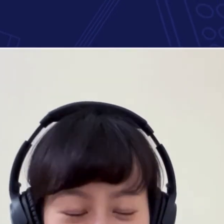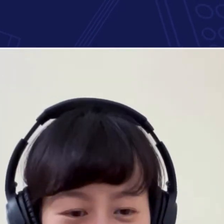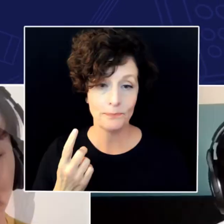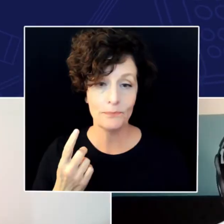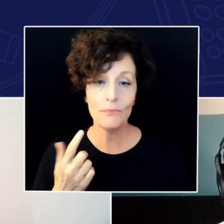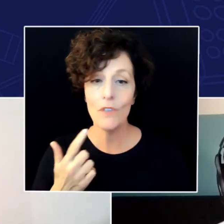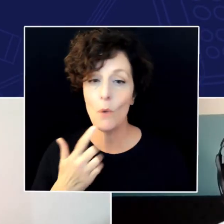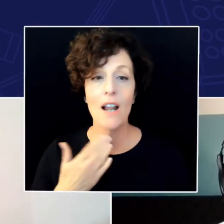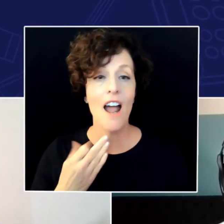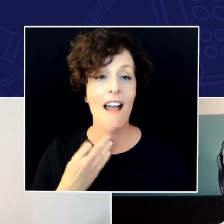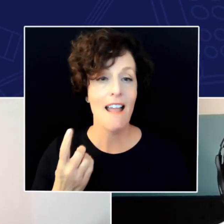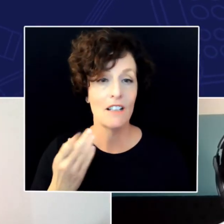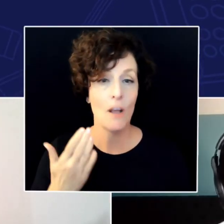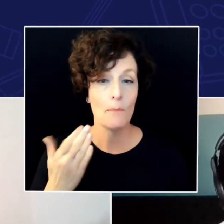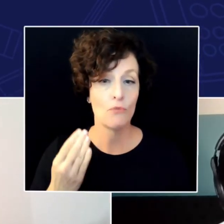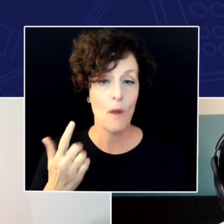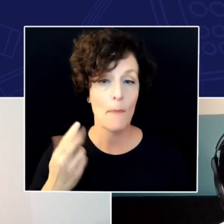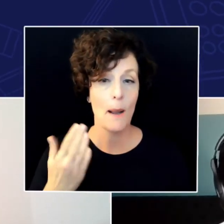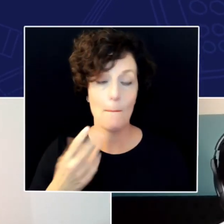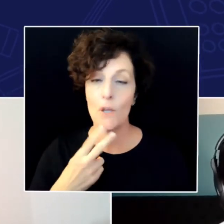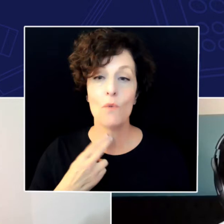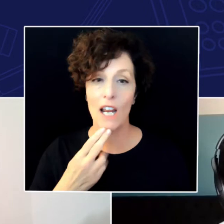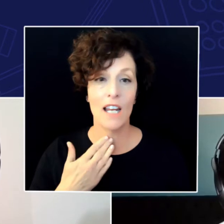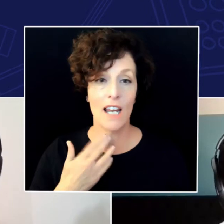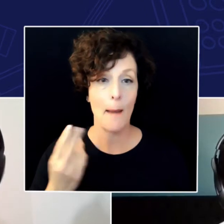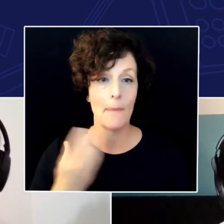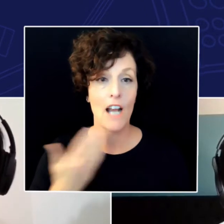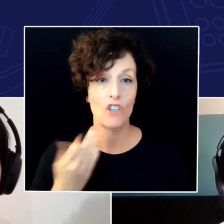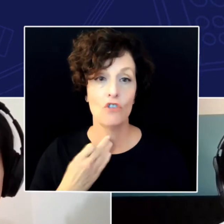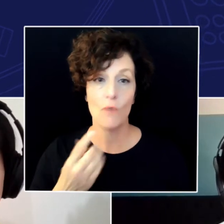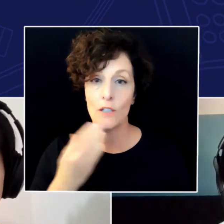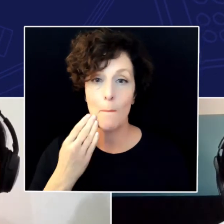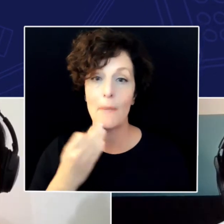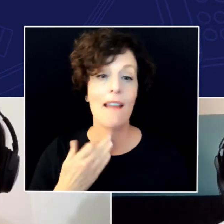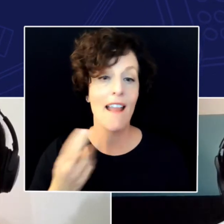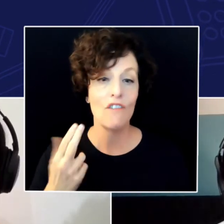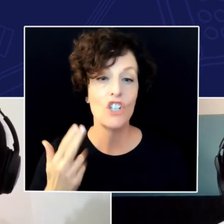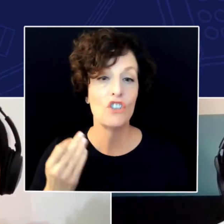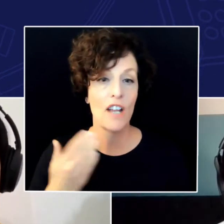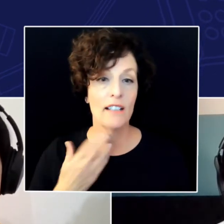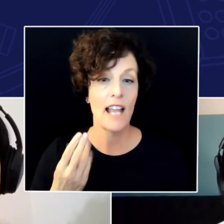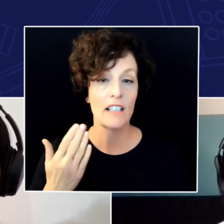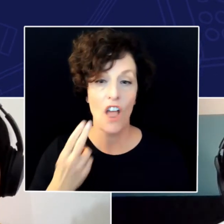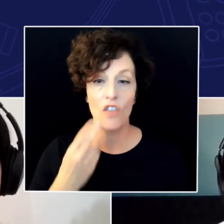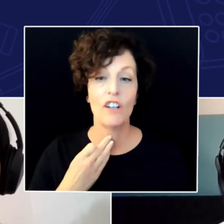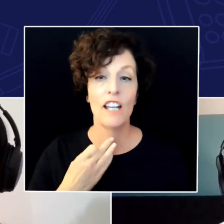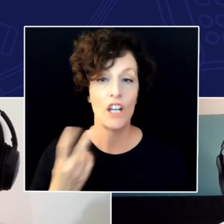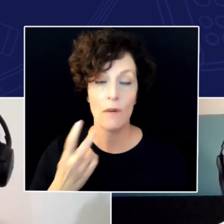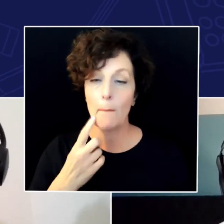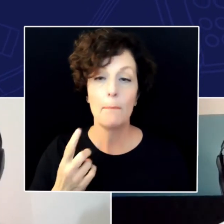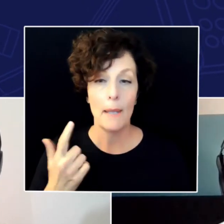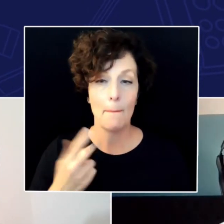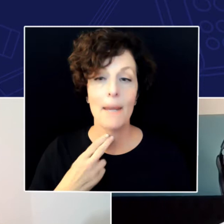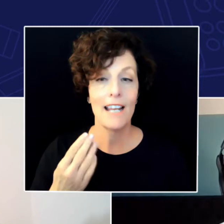[DR. CHIANG:] I had some trouble communicating, but I would try to behave just as other hearing people can do.